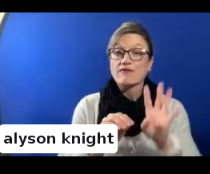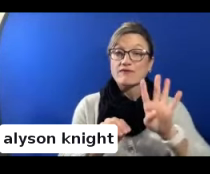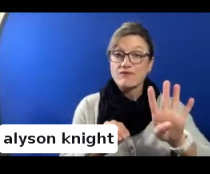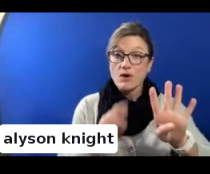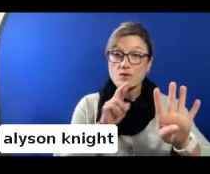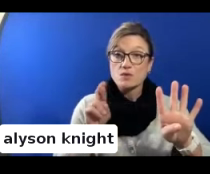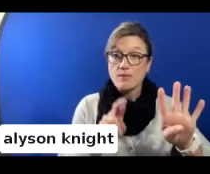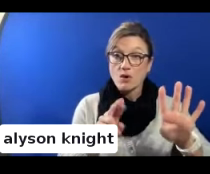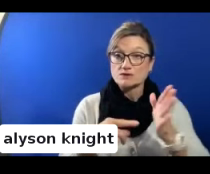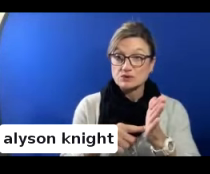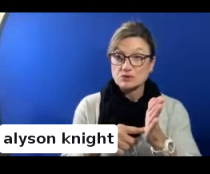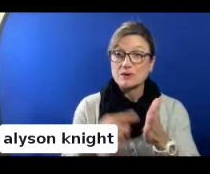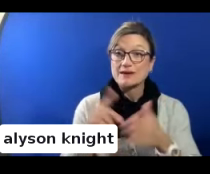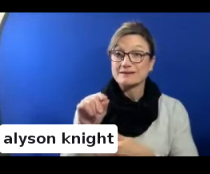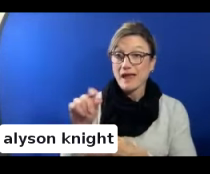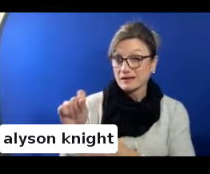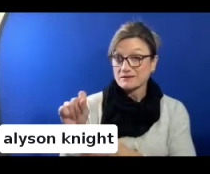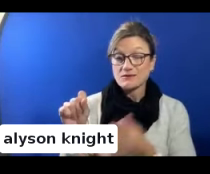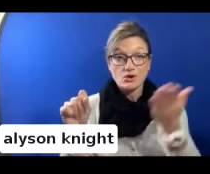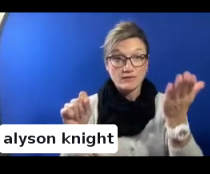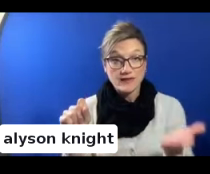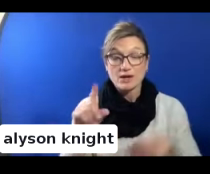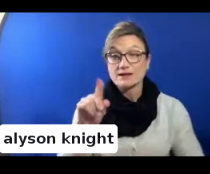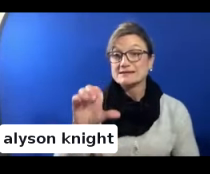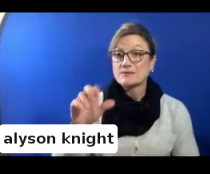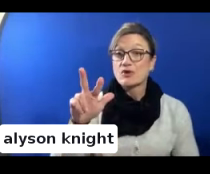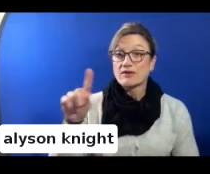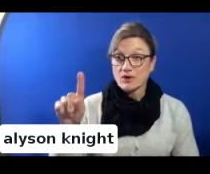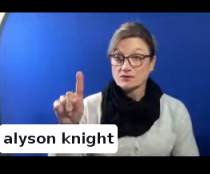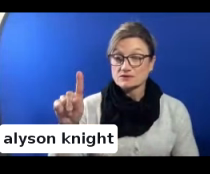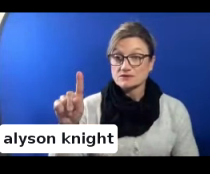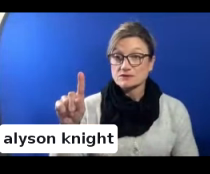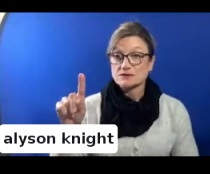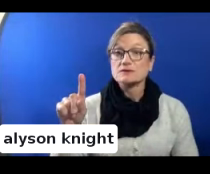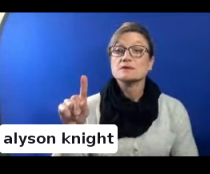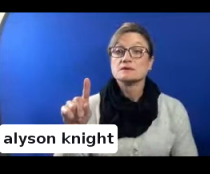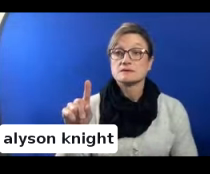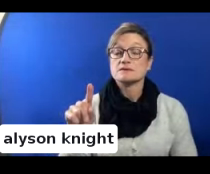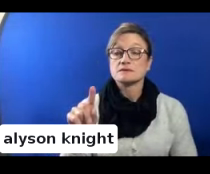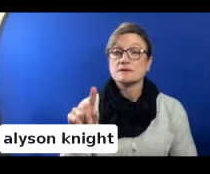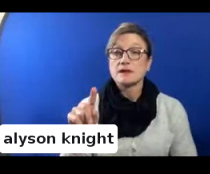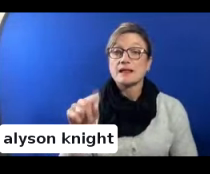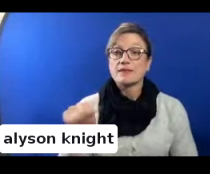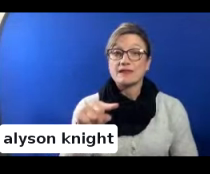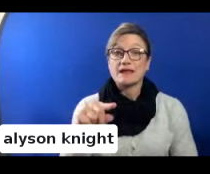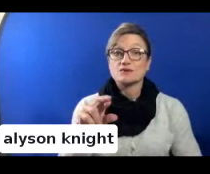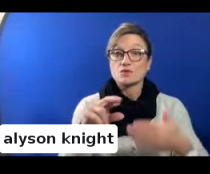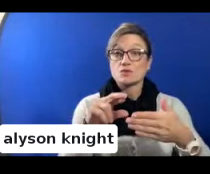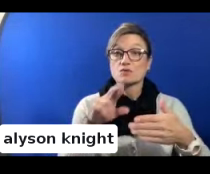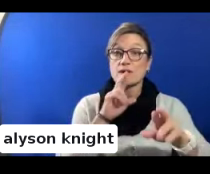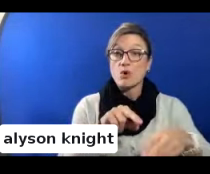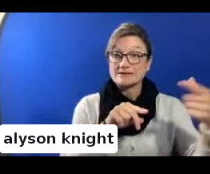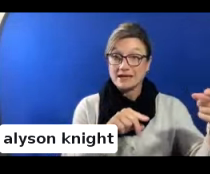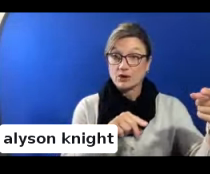The due dates are December 31st for these reports here and then January